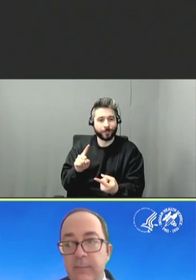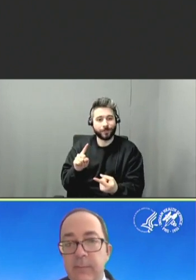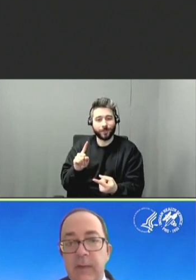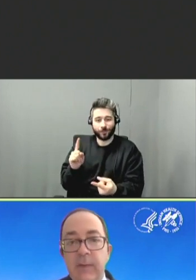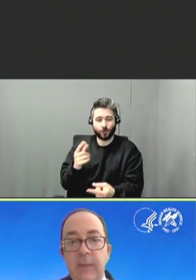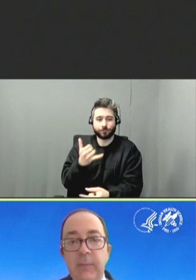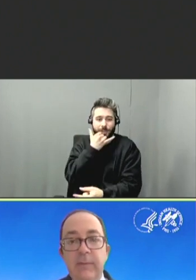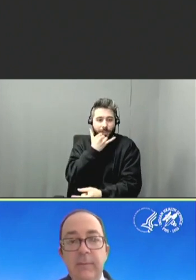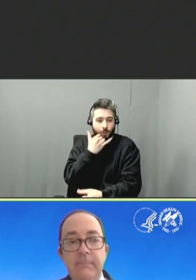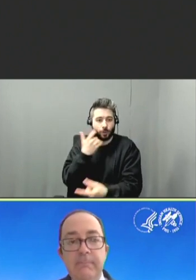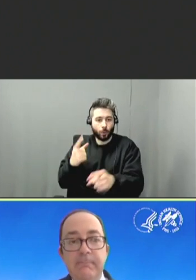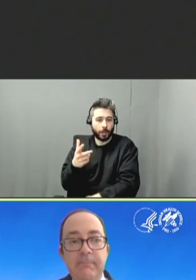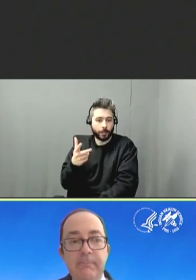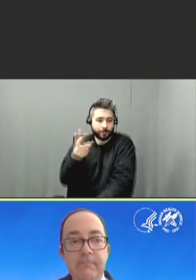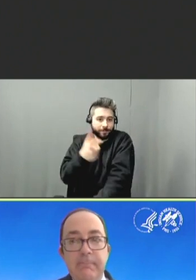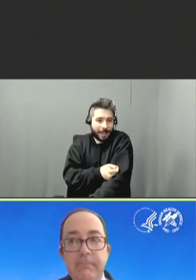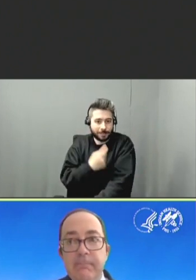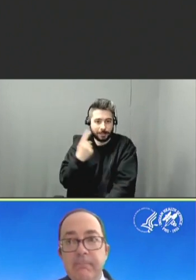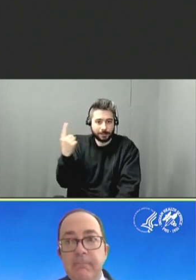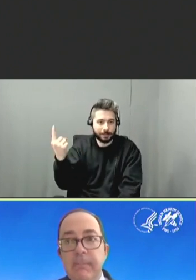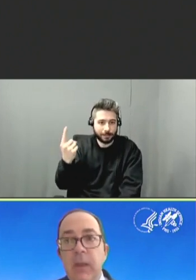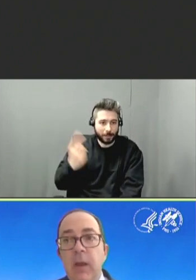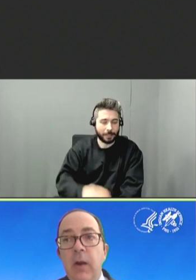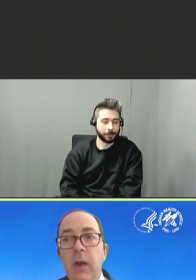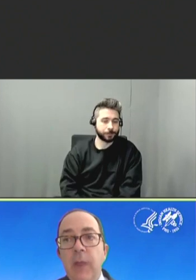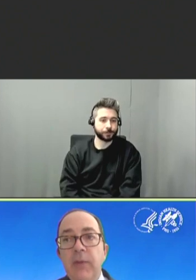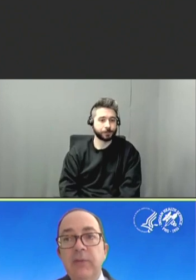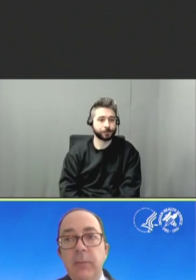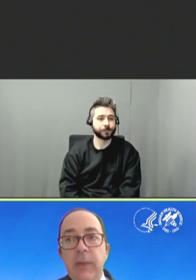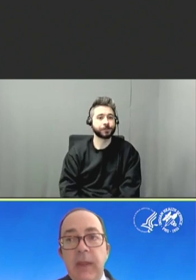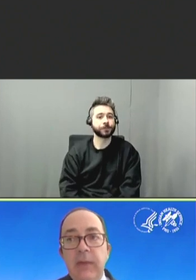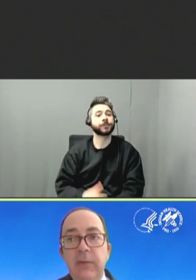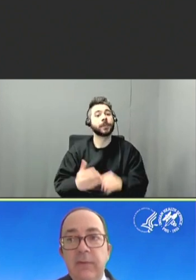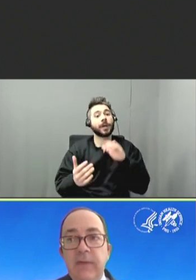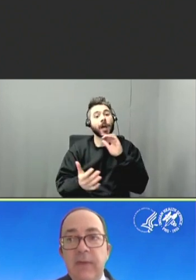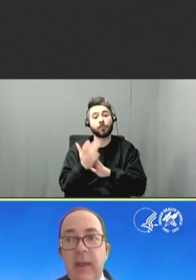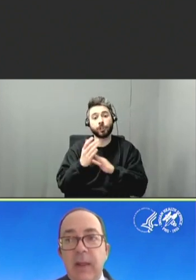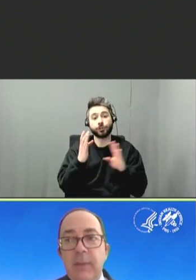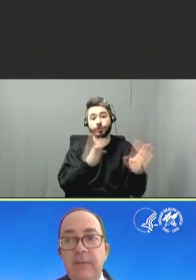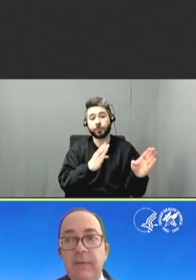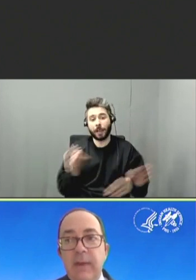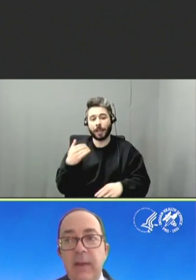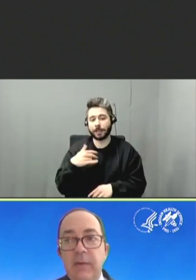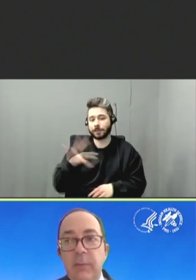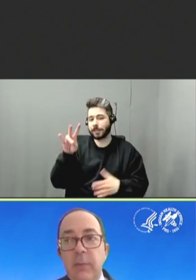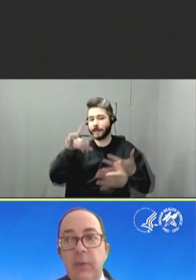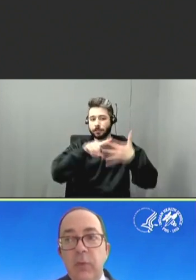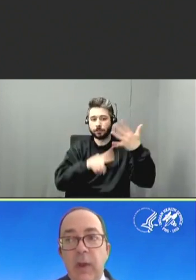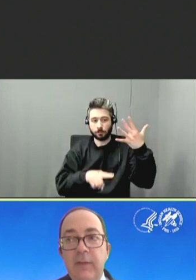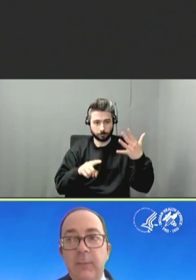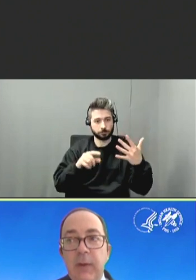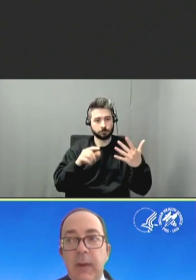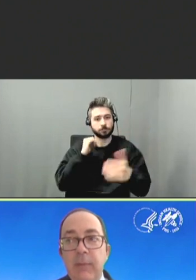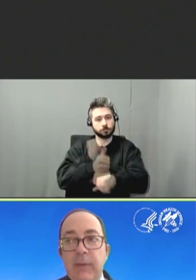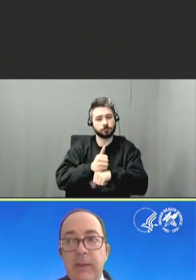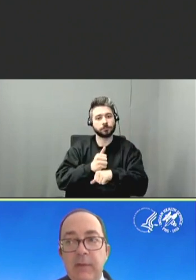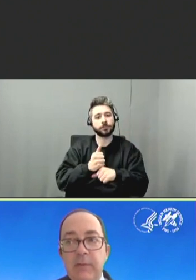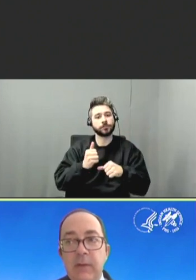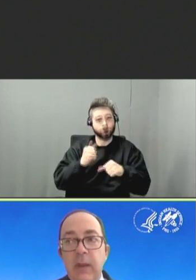Next slide, please. Our operational plan includes seven elements designed to promote the widespread implementation